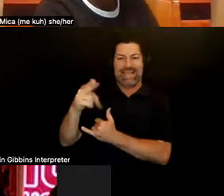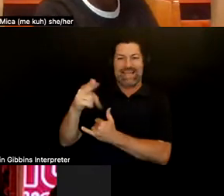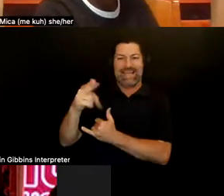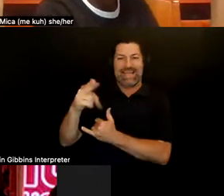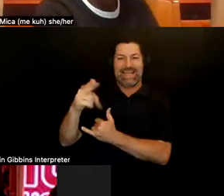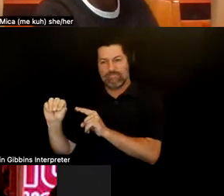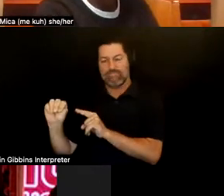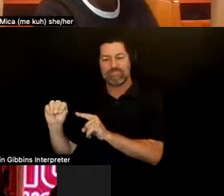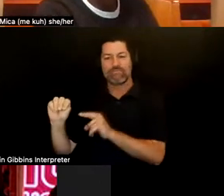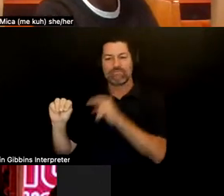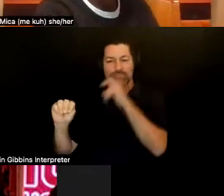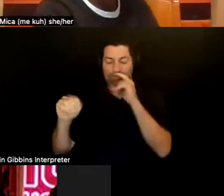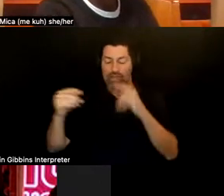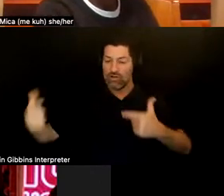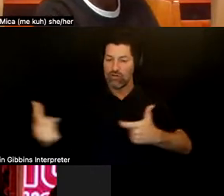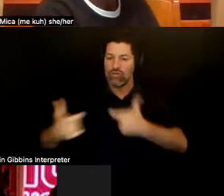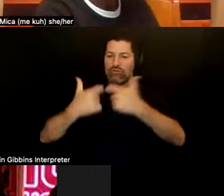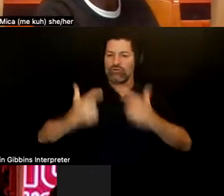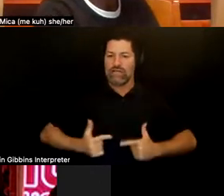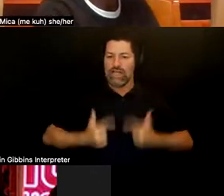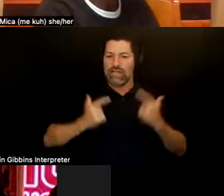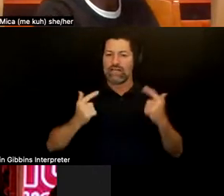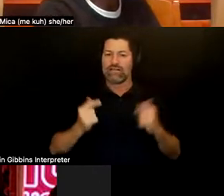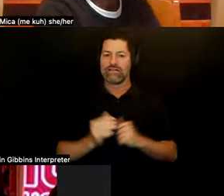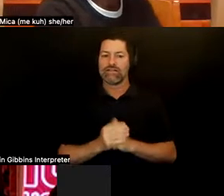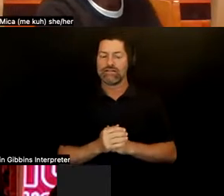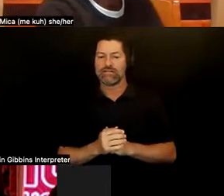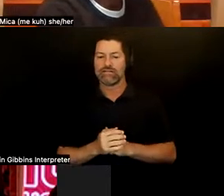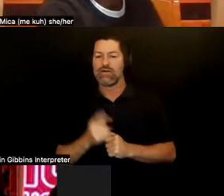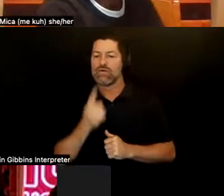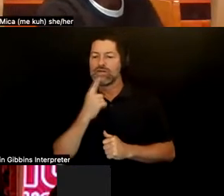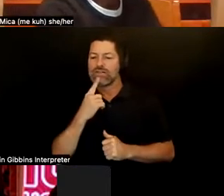toast to life what we're really saying, is to live to everybody's lives.